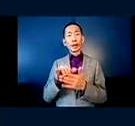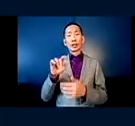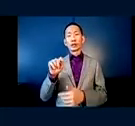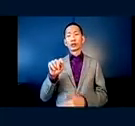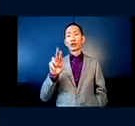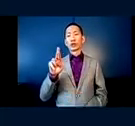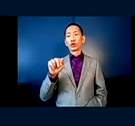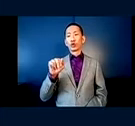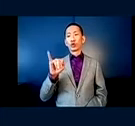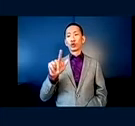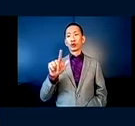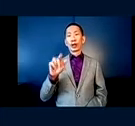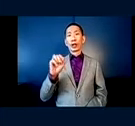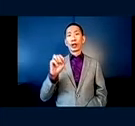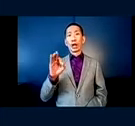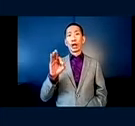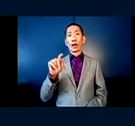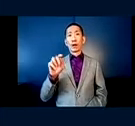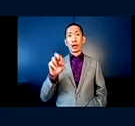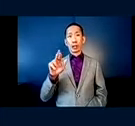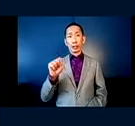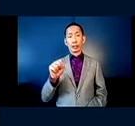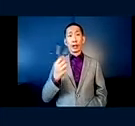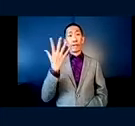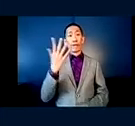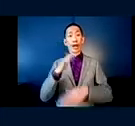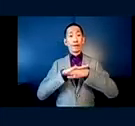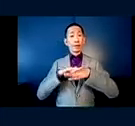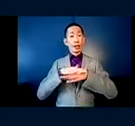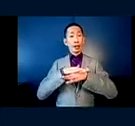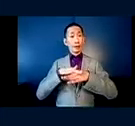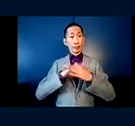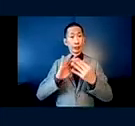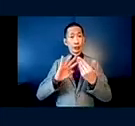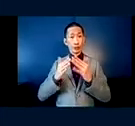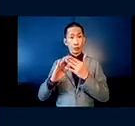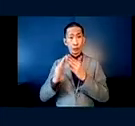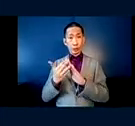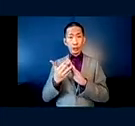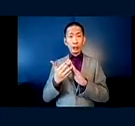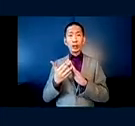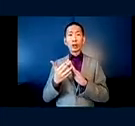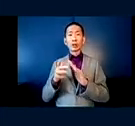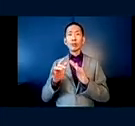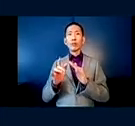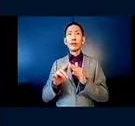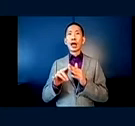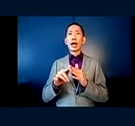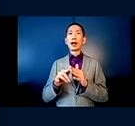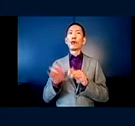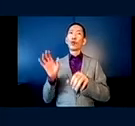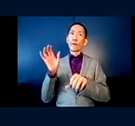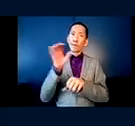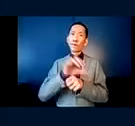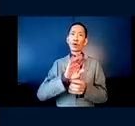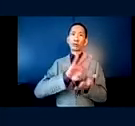OF THE TRAIL OF TEARS, WHAT'S CALLED THE TRAIL OF TEARS, FIVE